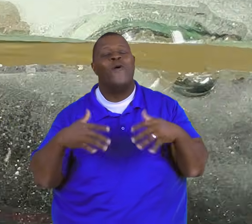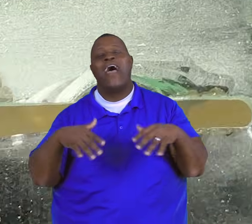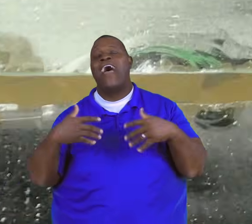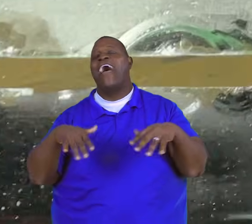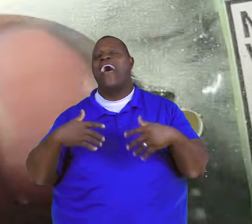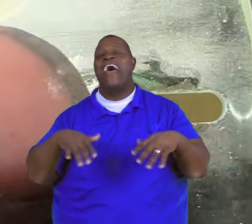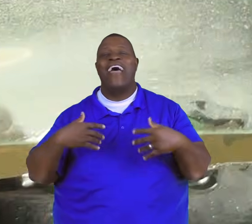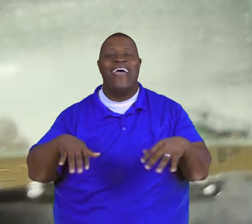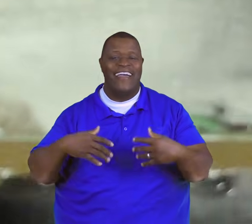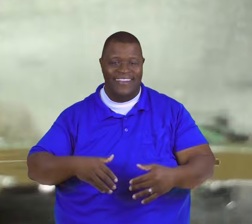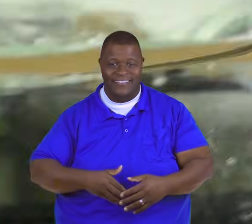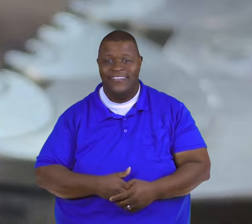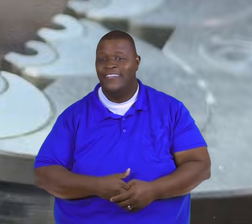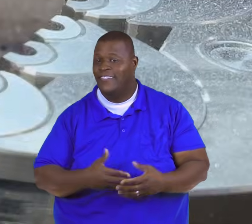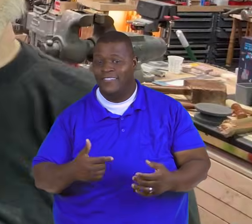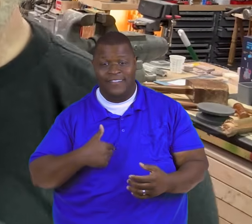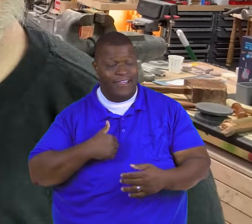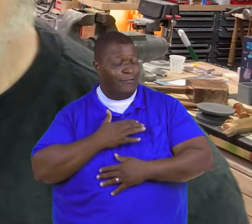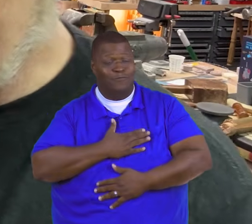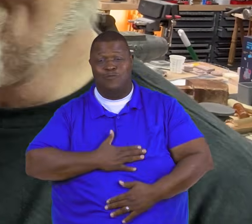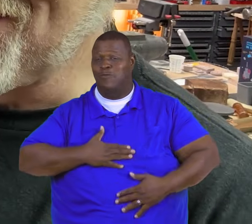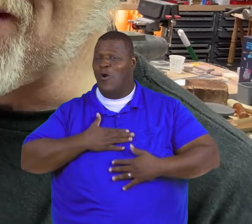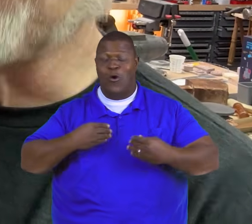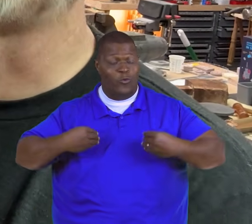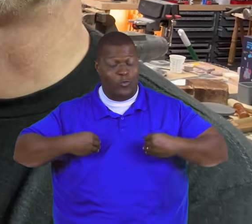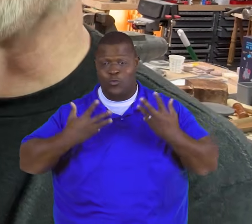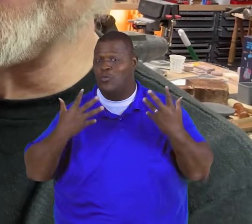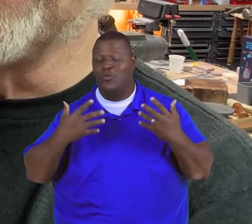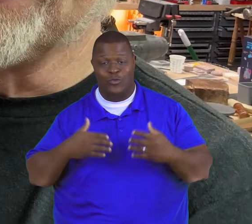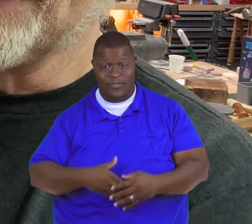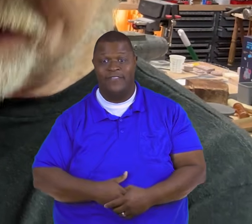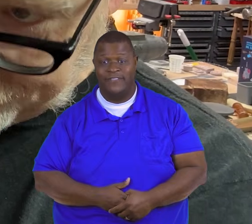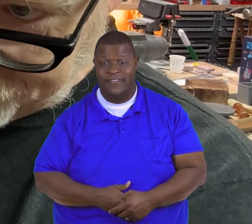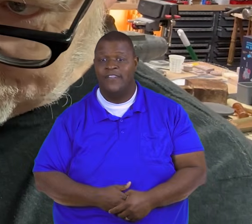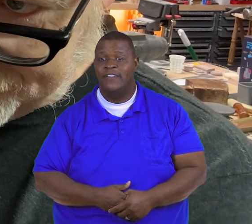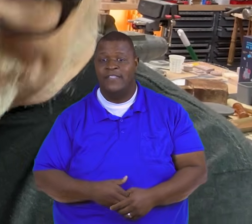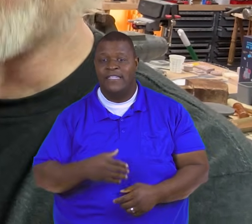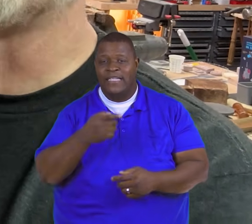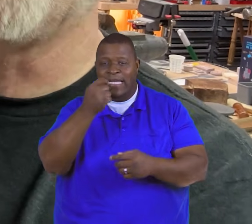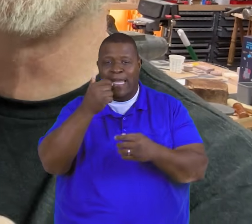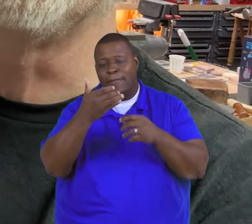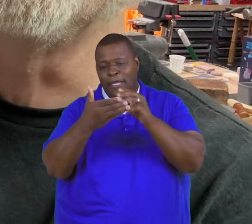Dude, Duderonomy. Woo! That was thrilling. That was thrilling. We got some cracking in there.